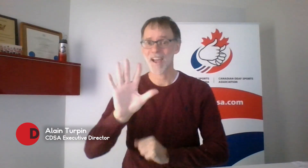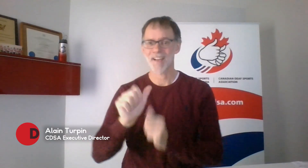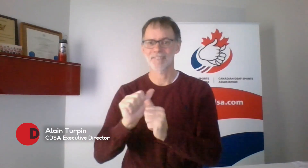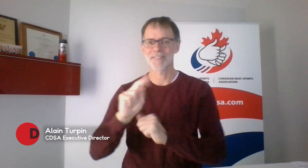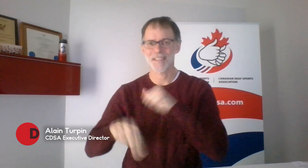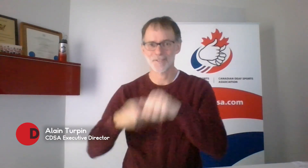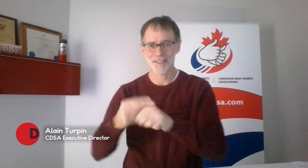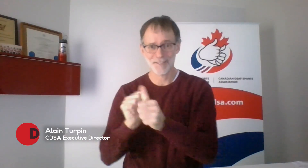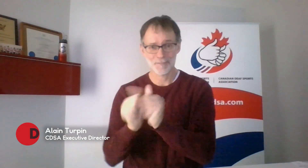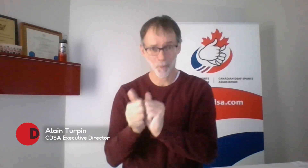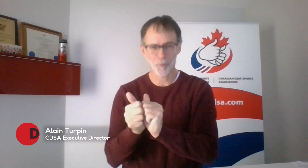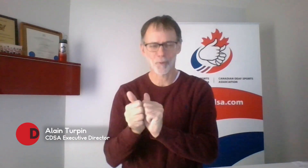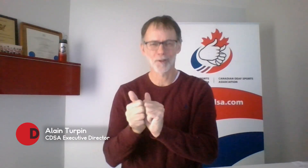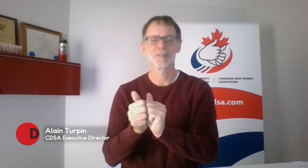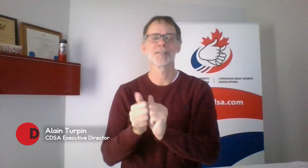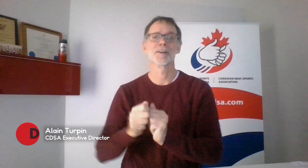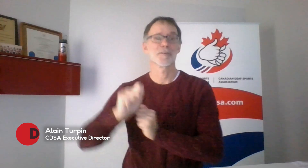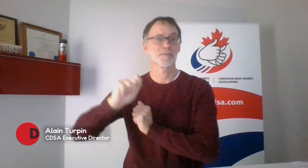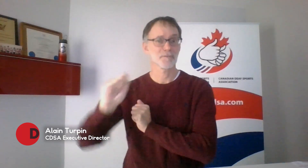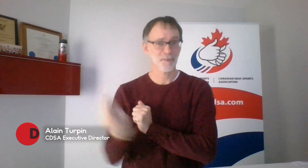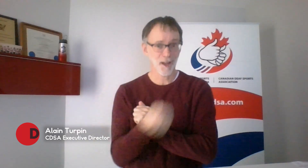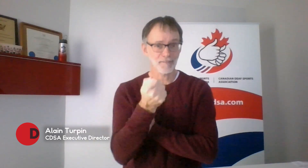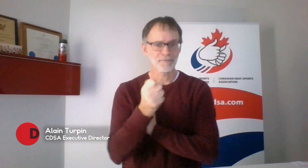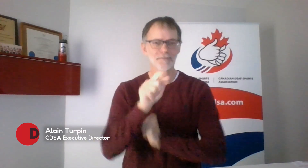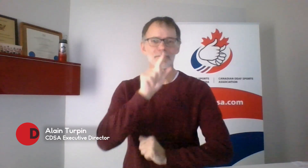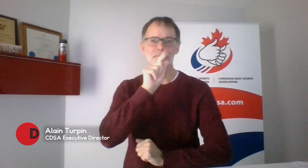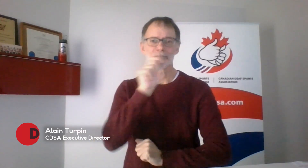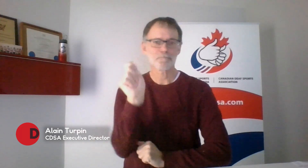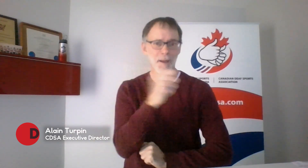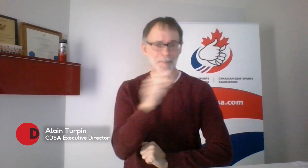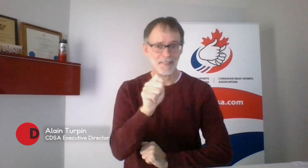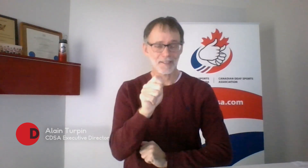Five different sporting events - golf, badminton,